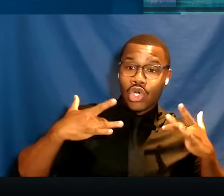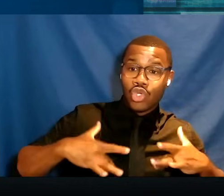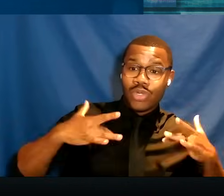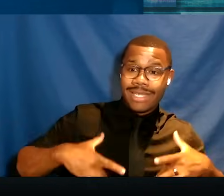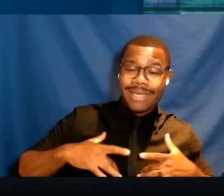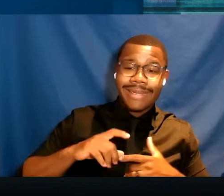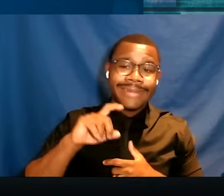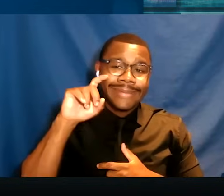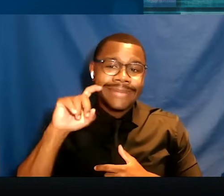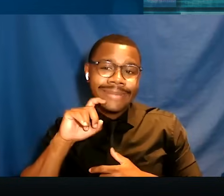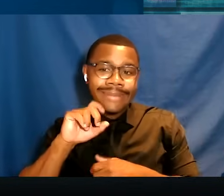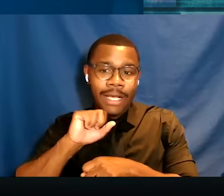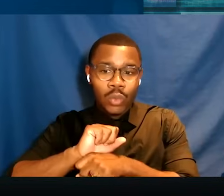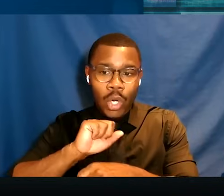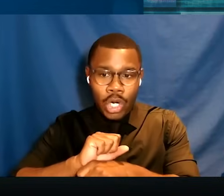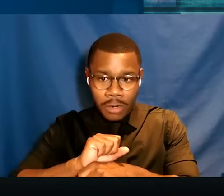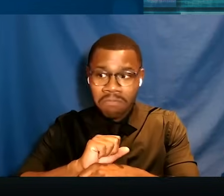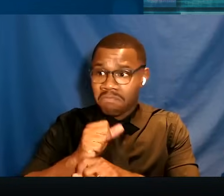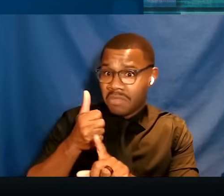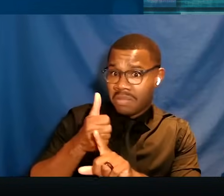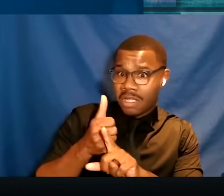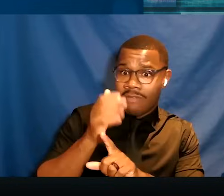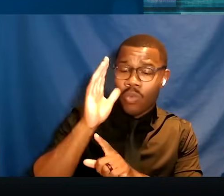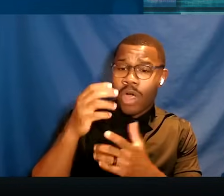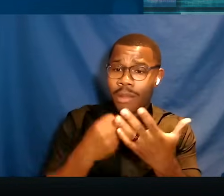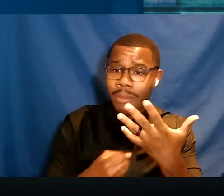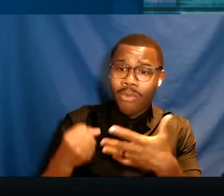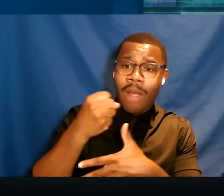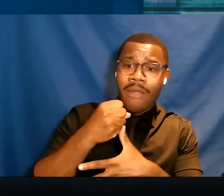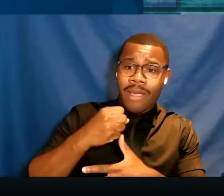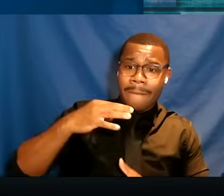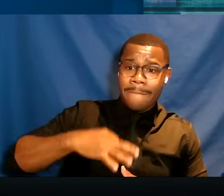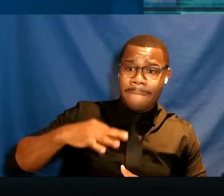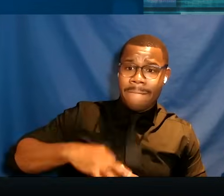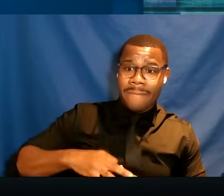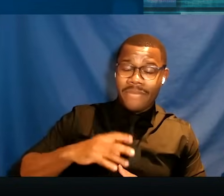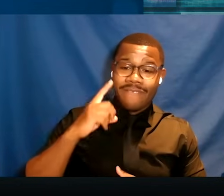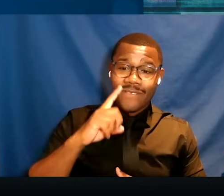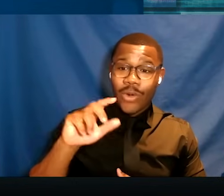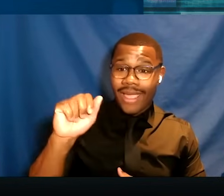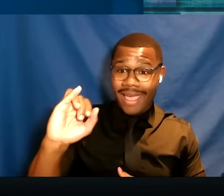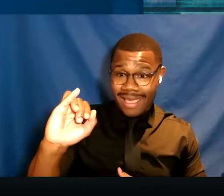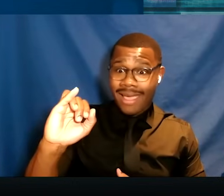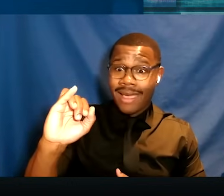some of the primary beneficiaries of what we've bargained in the area of AI. And we were very diligent,